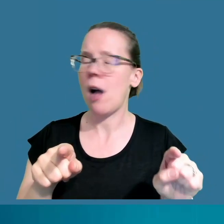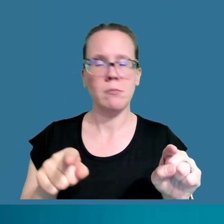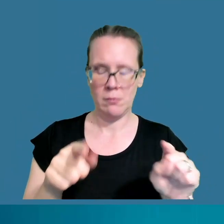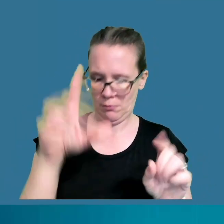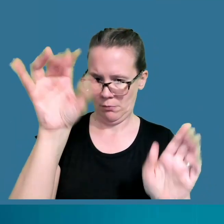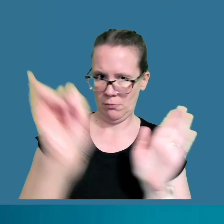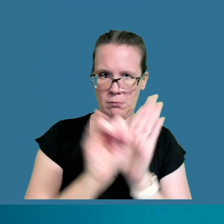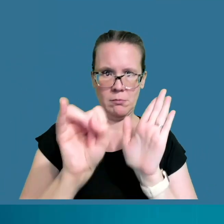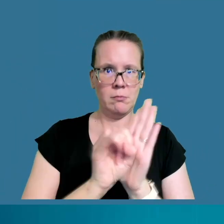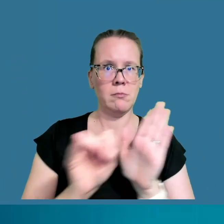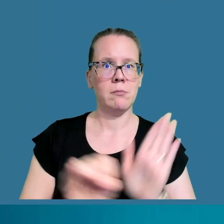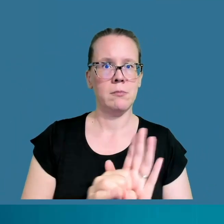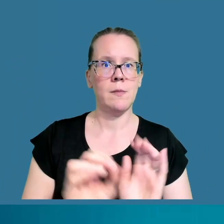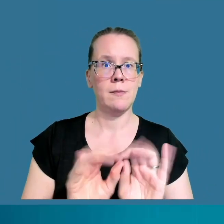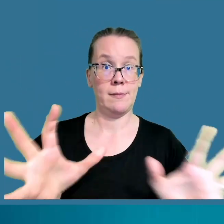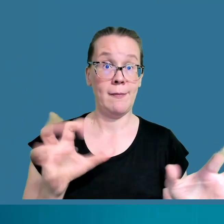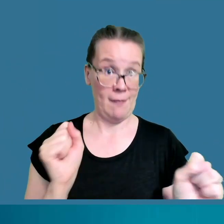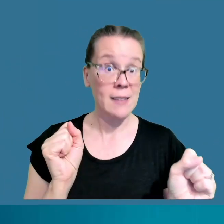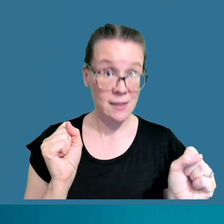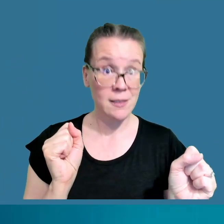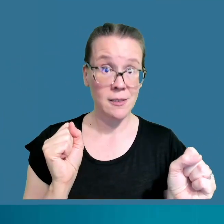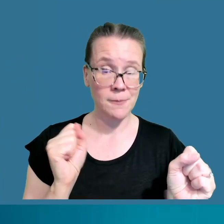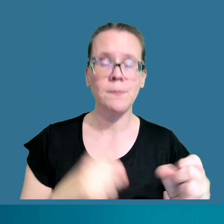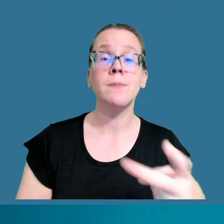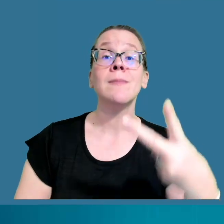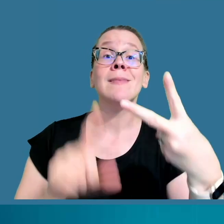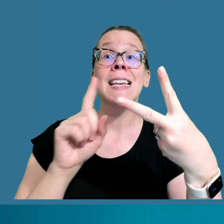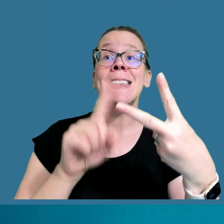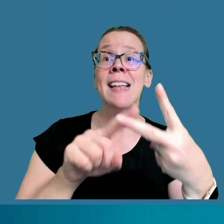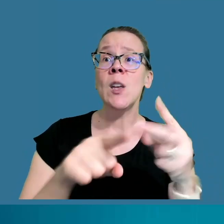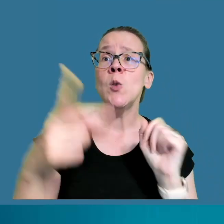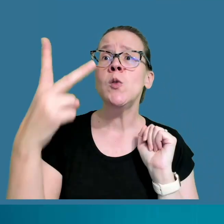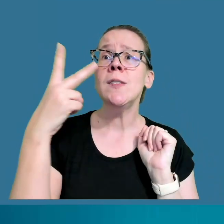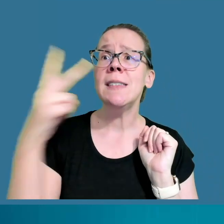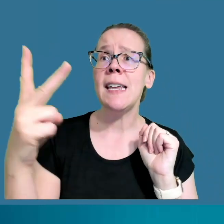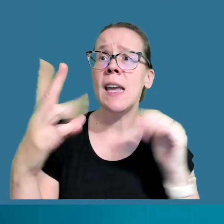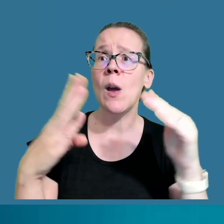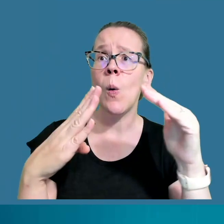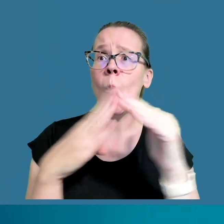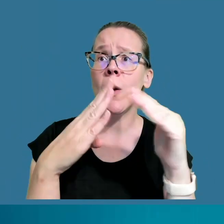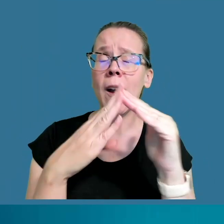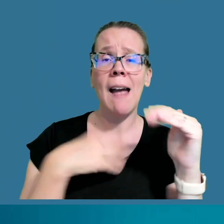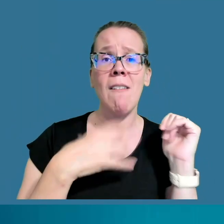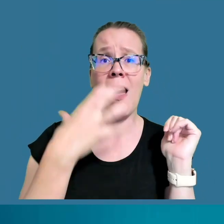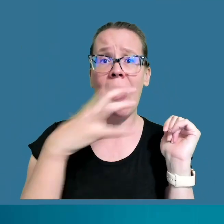you're going to use for that piece: right away, automatically, without having to use your brain.